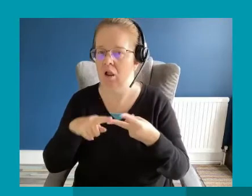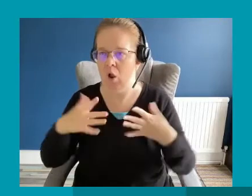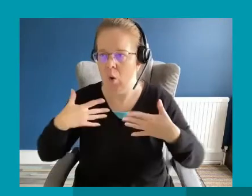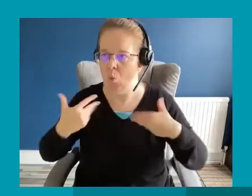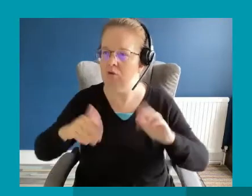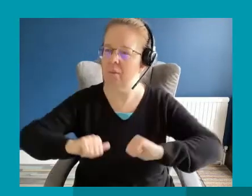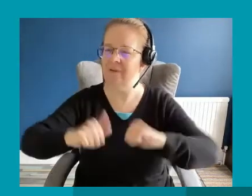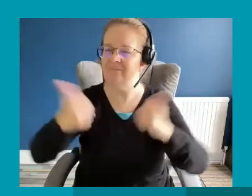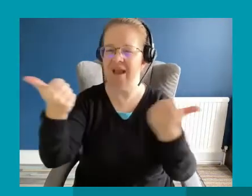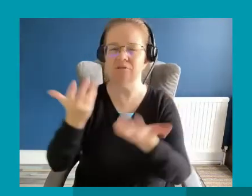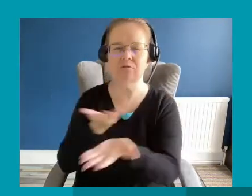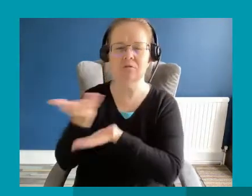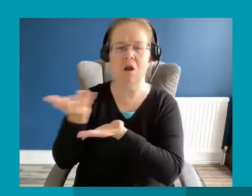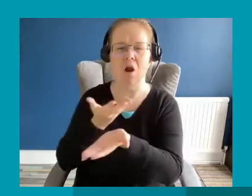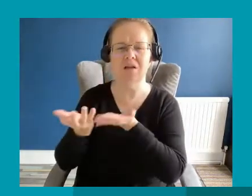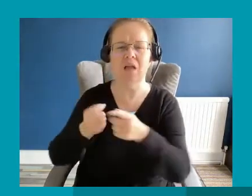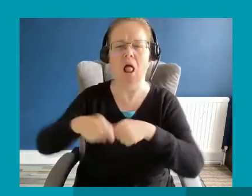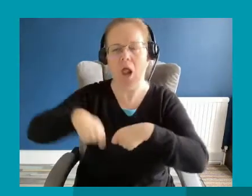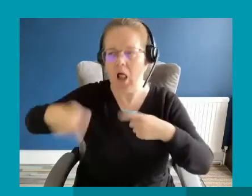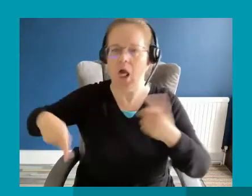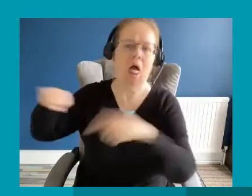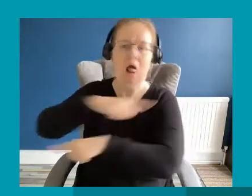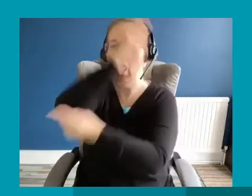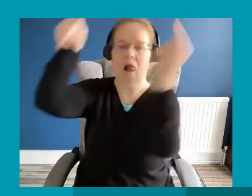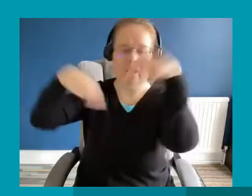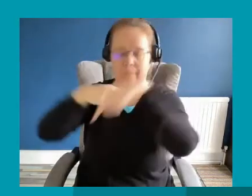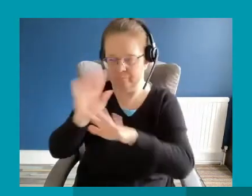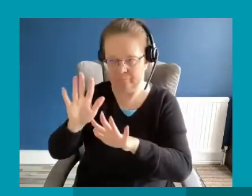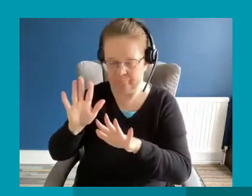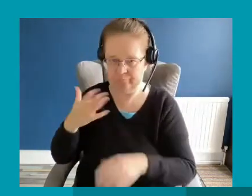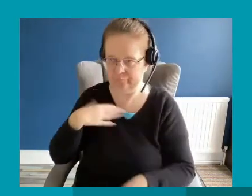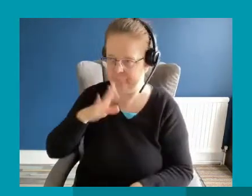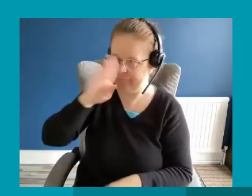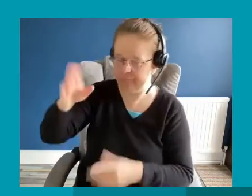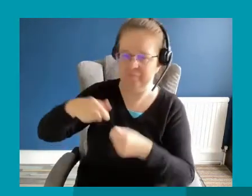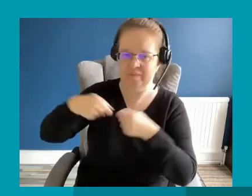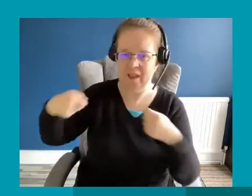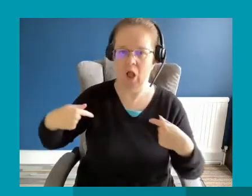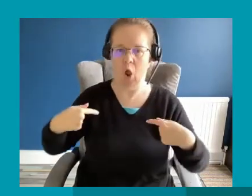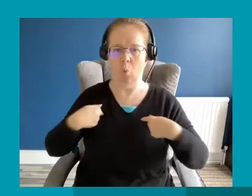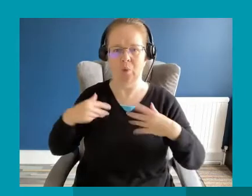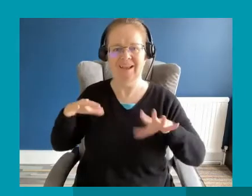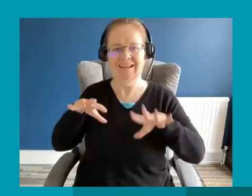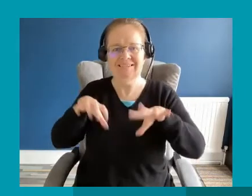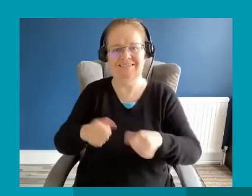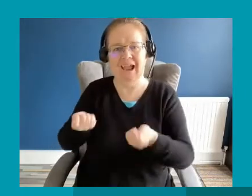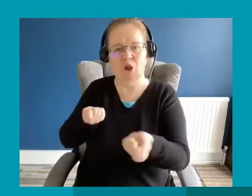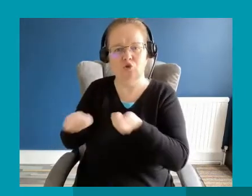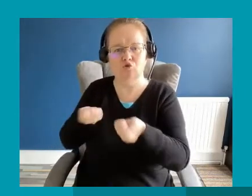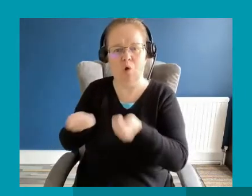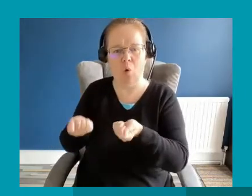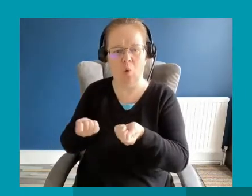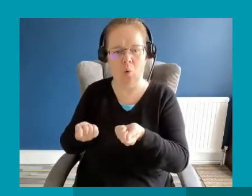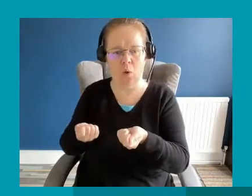way you discuss or disclose your disability. Why.. don't we take control of the situation and actually provide